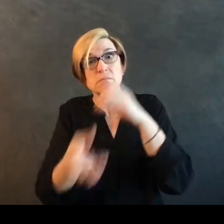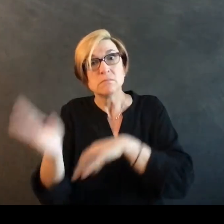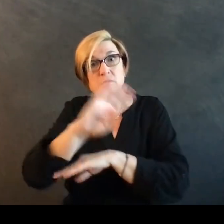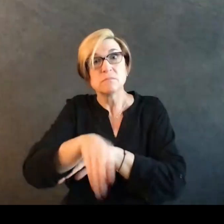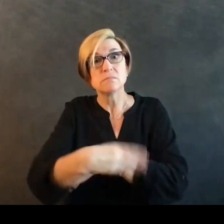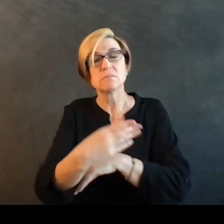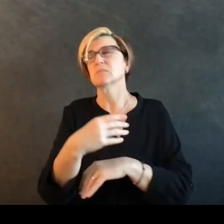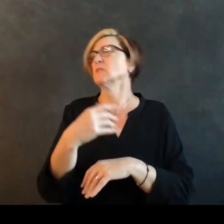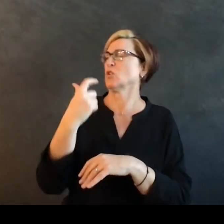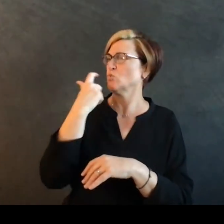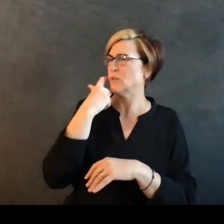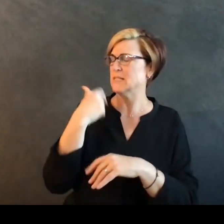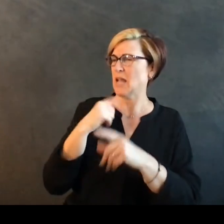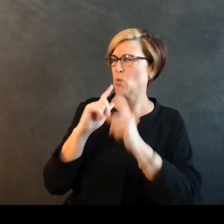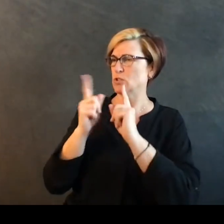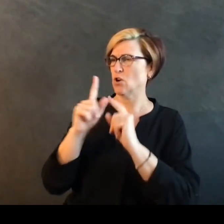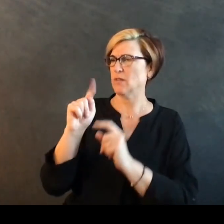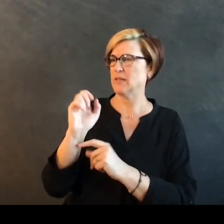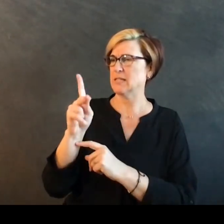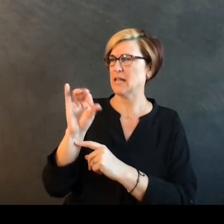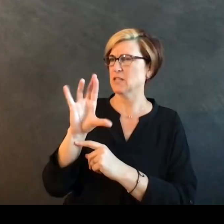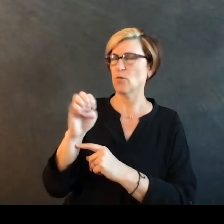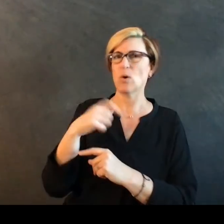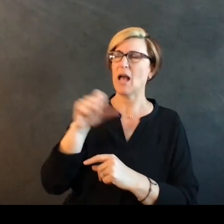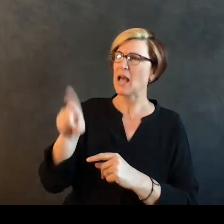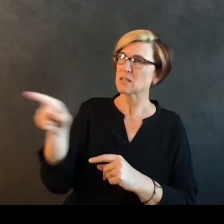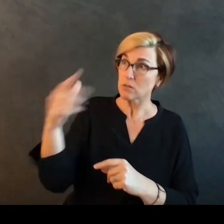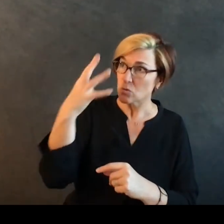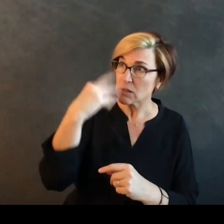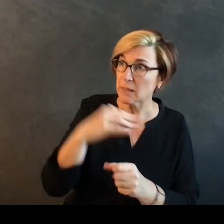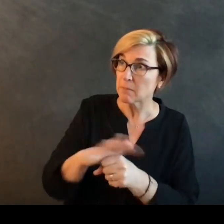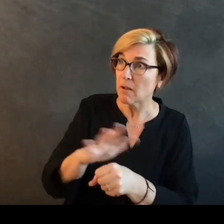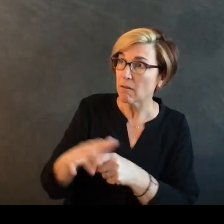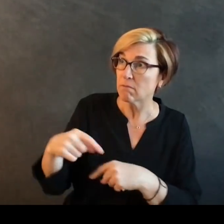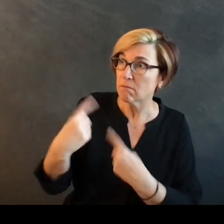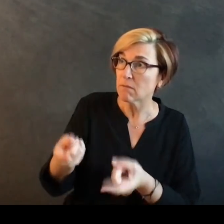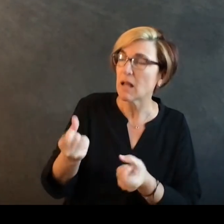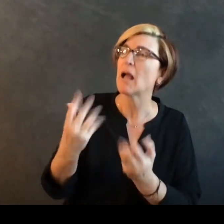task force how many hours sleep have you gotten over the last couple of days the